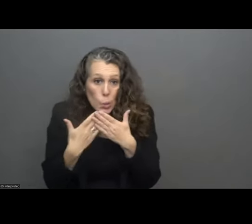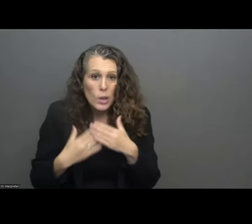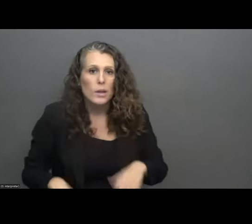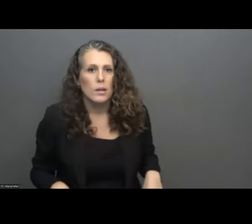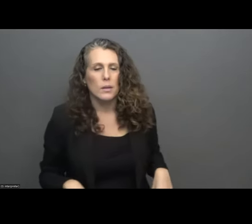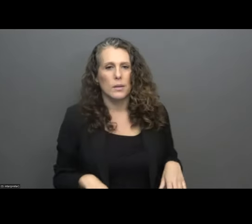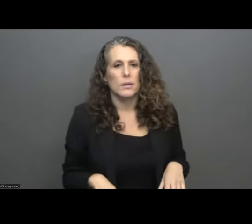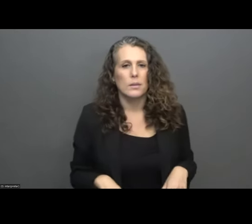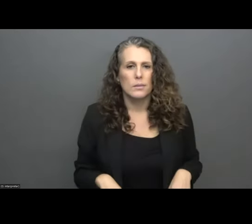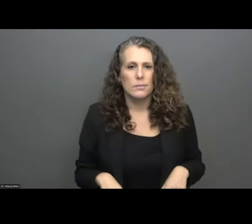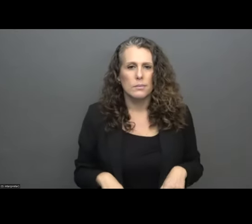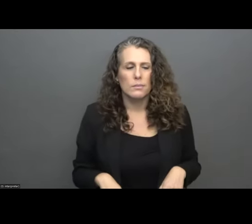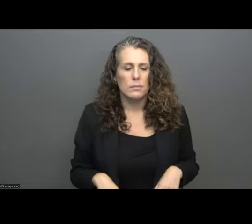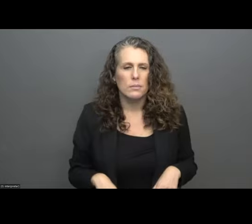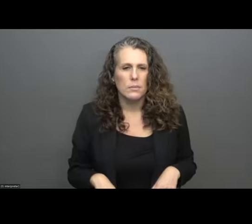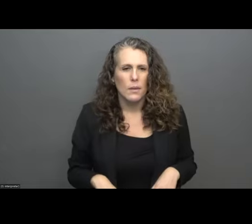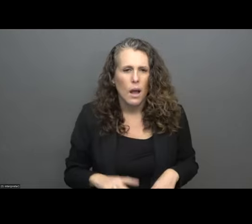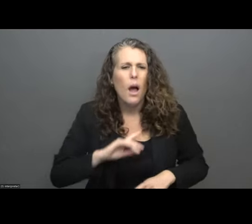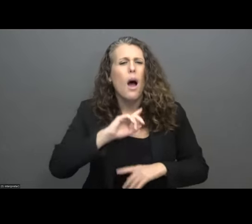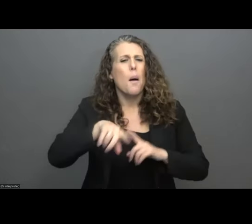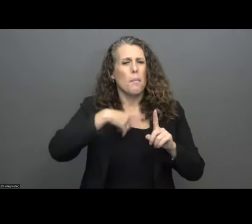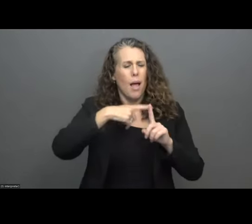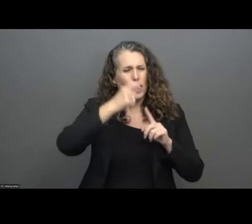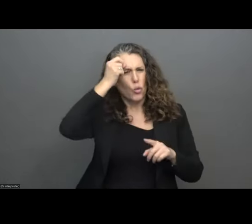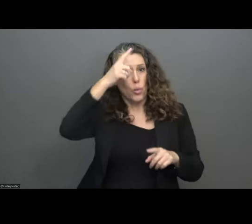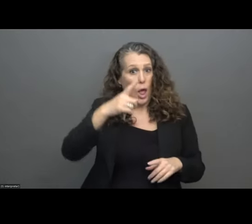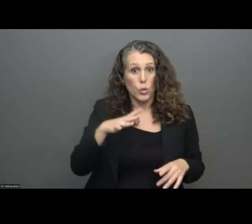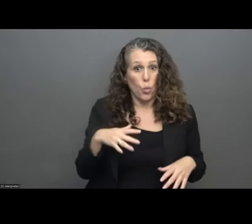10:26:17 The other thing that is happening was that employers, the employers were not